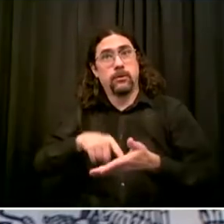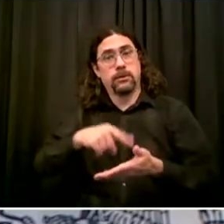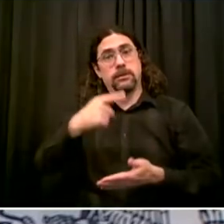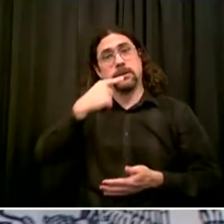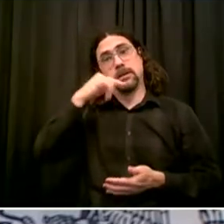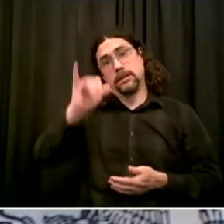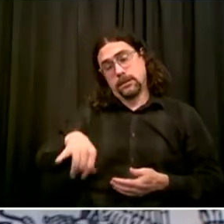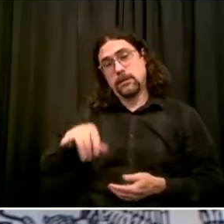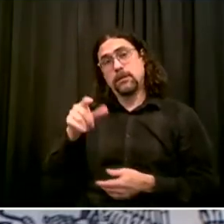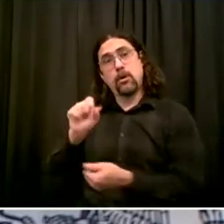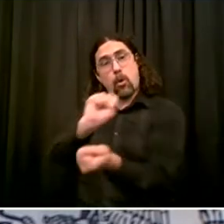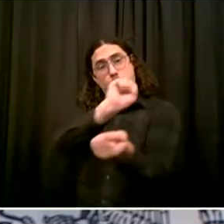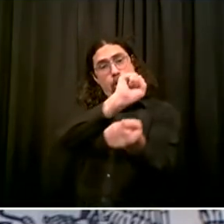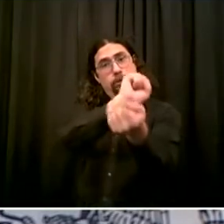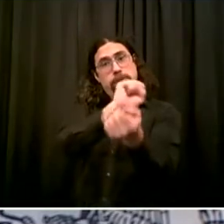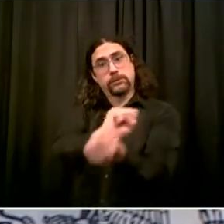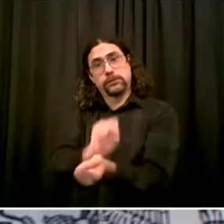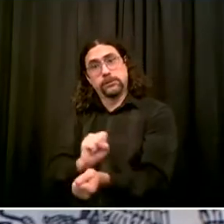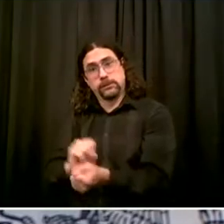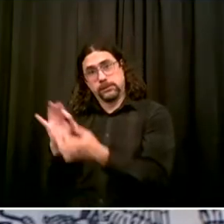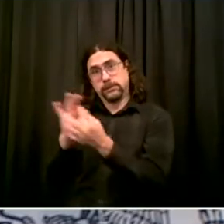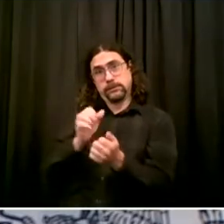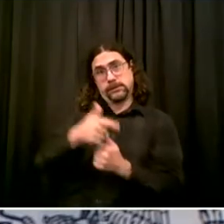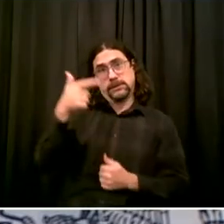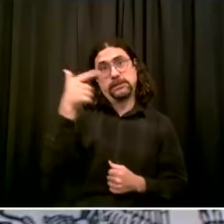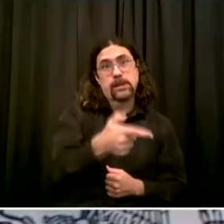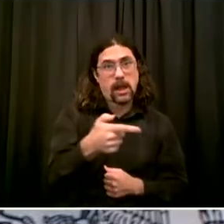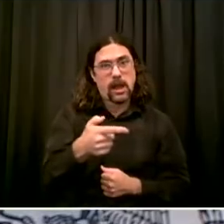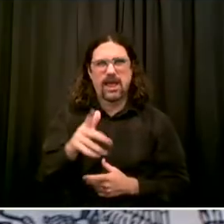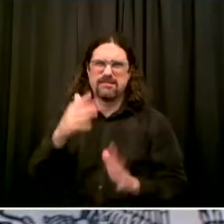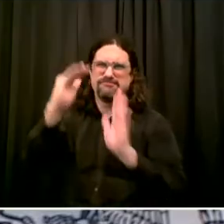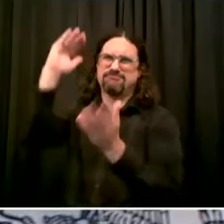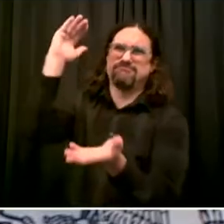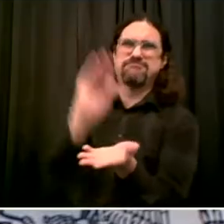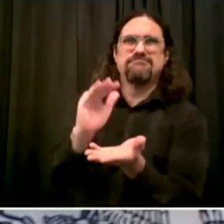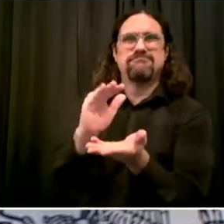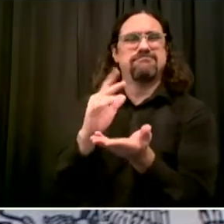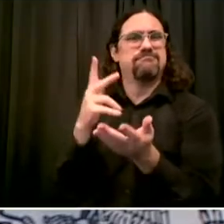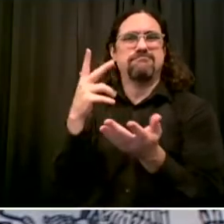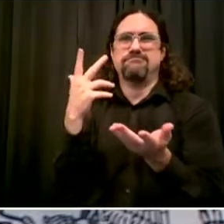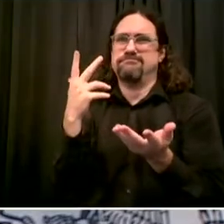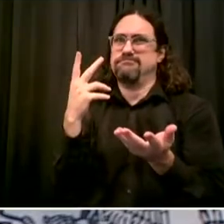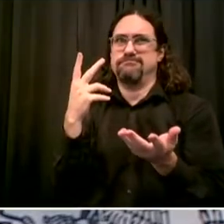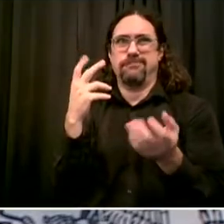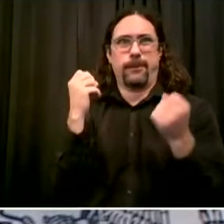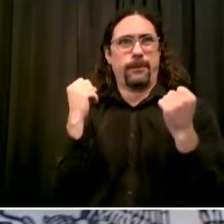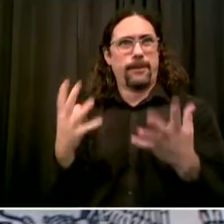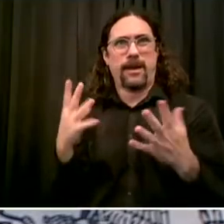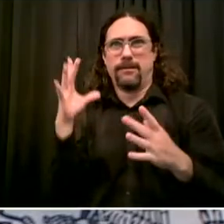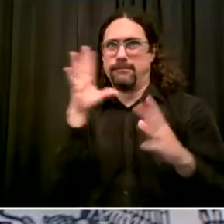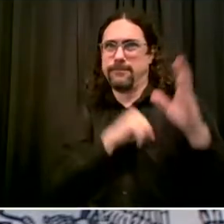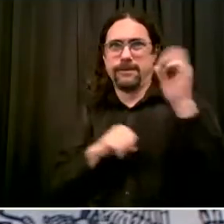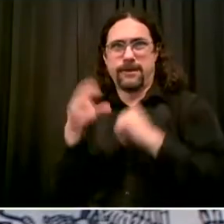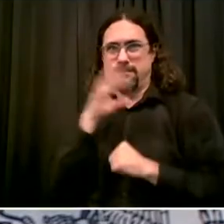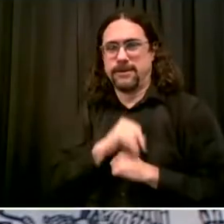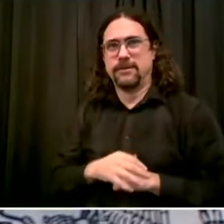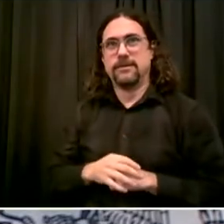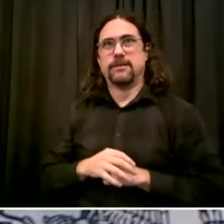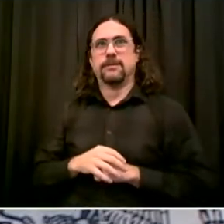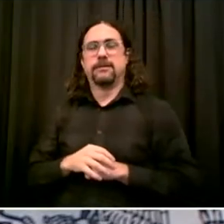PLUMMETED PRECIPITOUSLY. WHEN YOU START TO OLOKT ATH E LARGEPR UICTRE HERE AND HAVE YOU CONSIDERED THAT MAYBE YOU